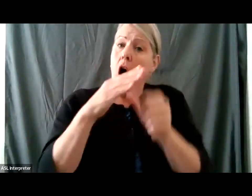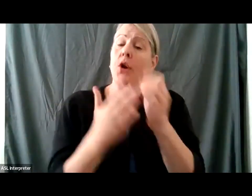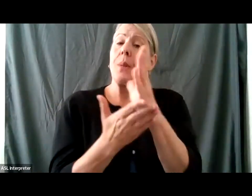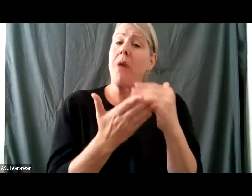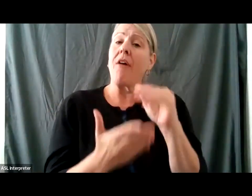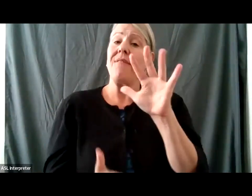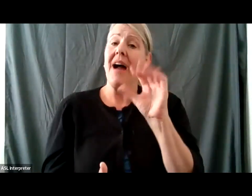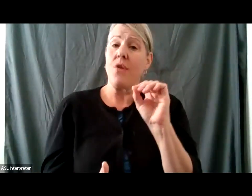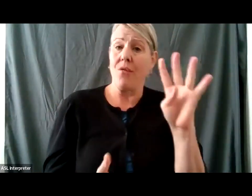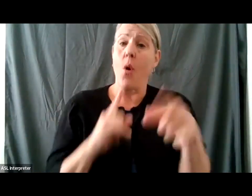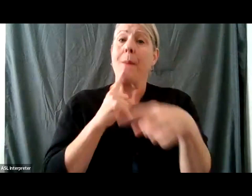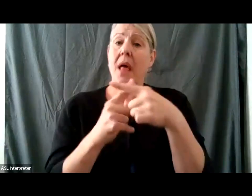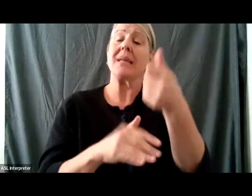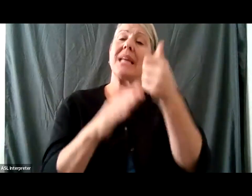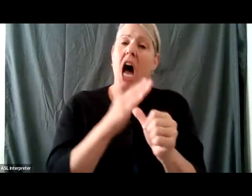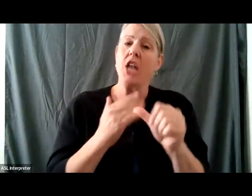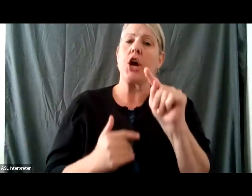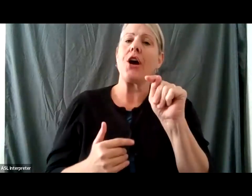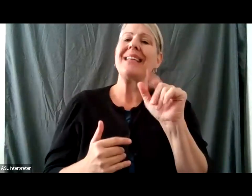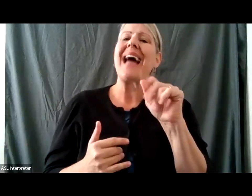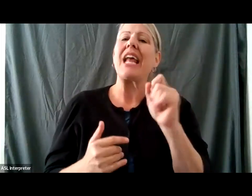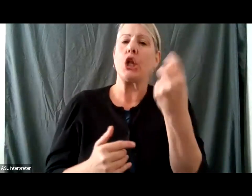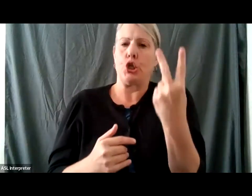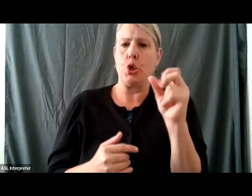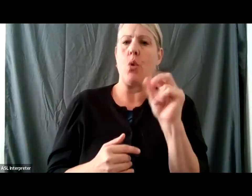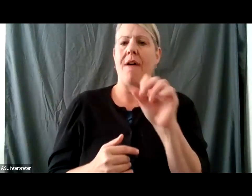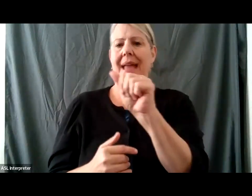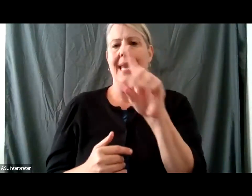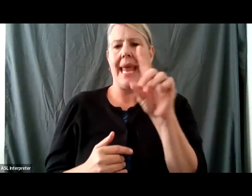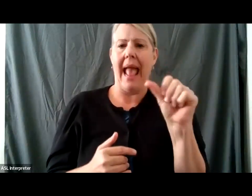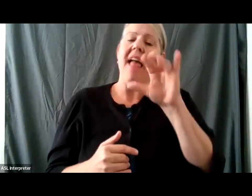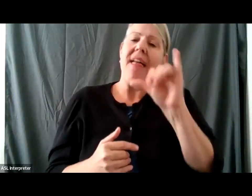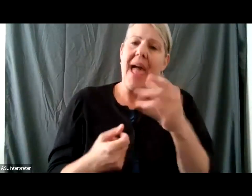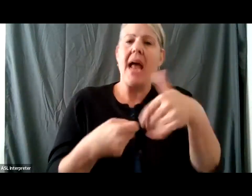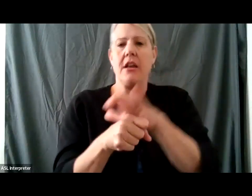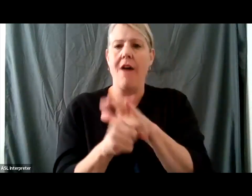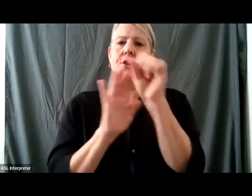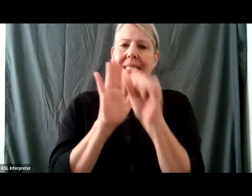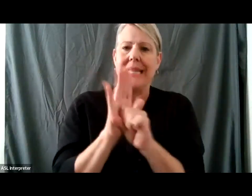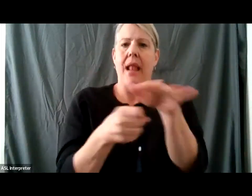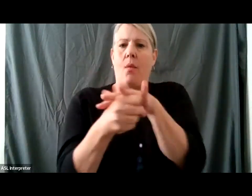as under Title II under the American with Disabilities Act which covers, of course, state and local government entities.